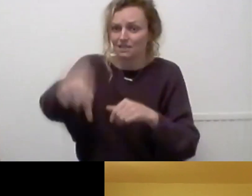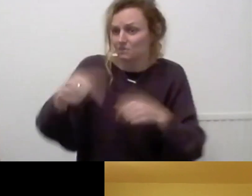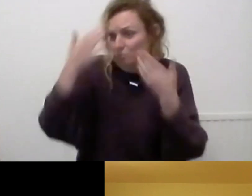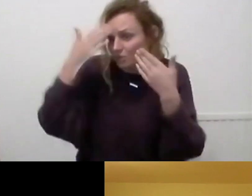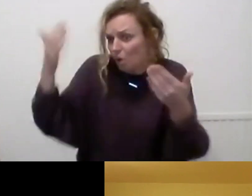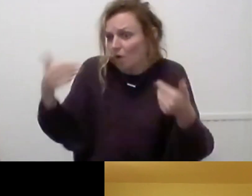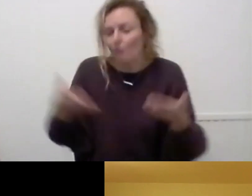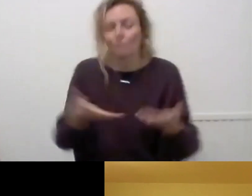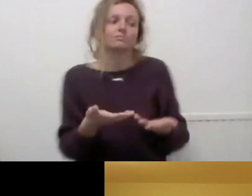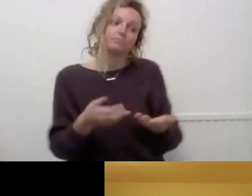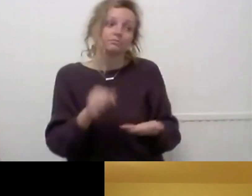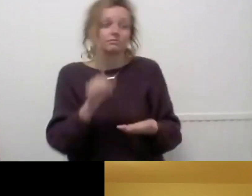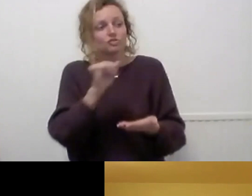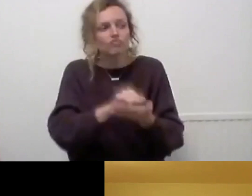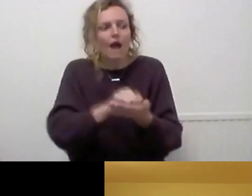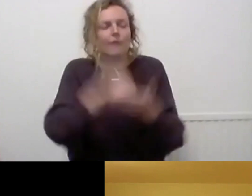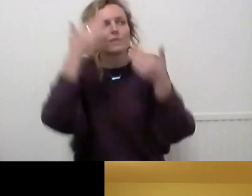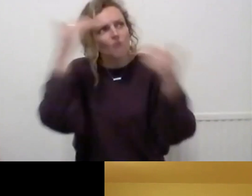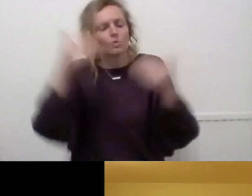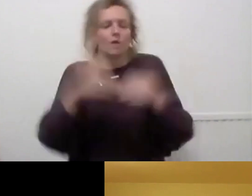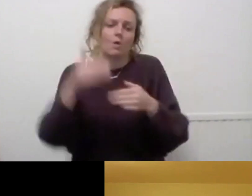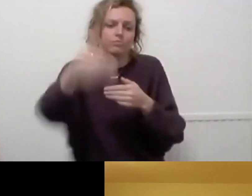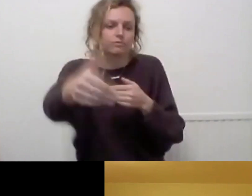I think what we can safely say, Joe, is that actually, in five years time, there'll be